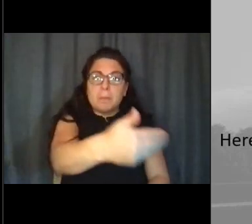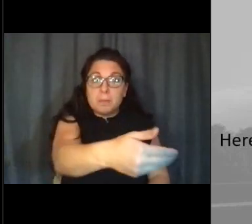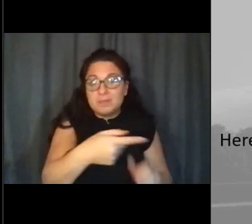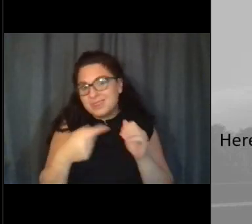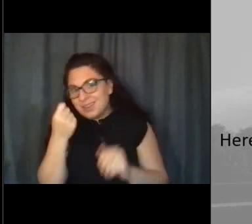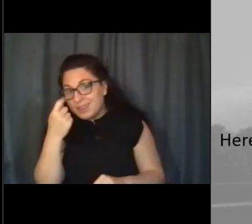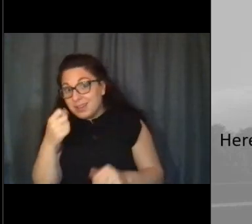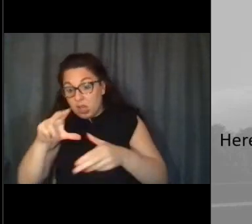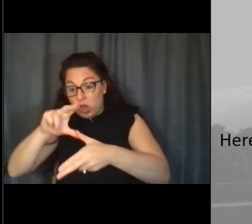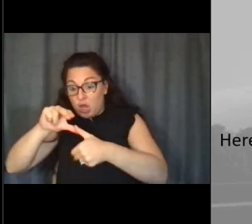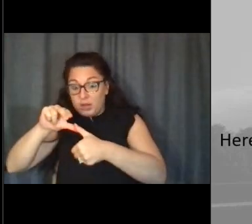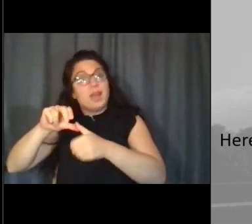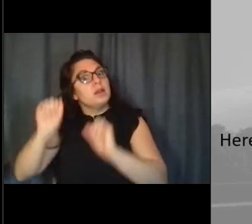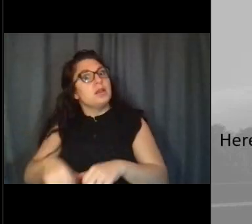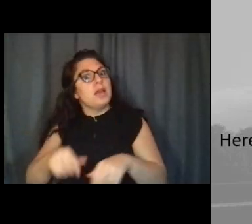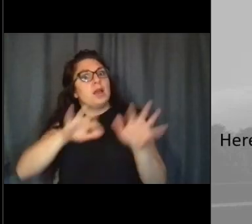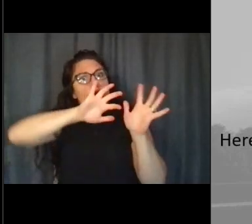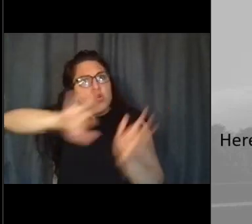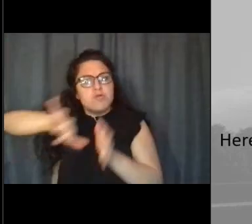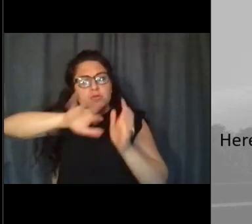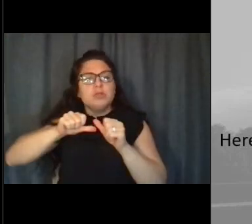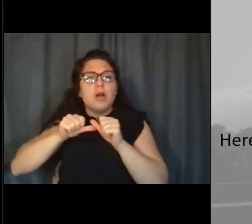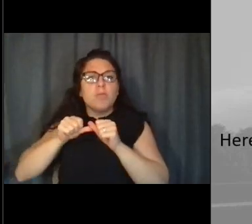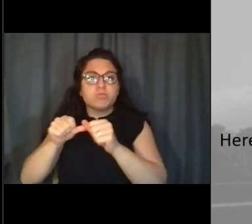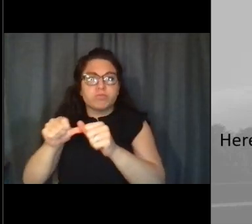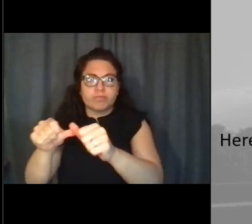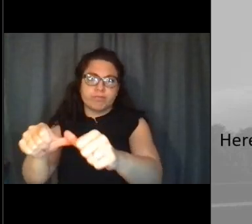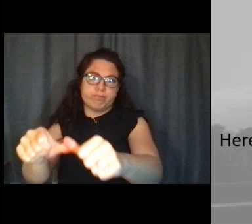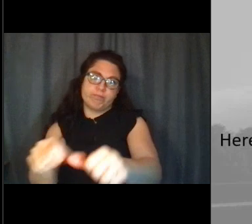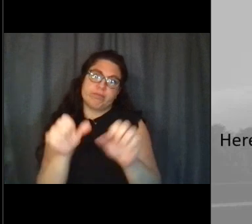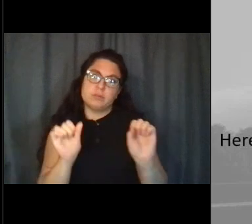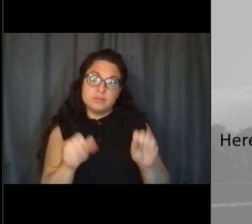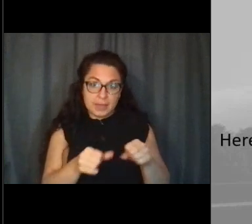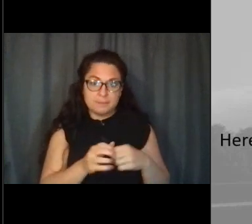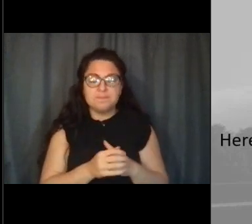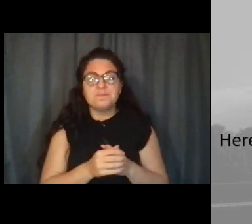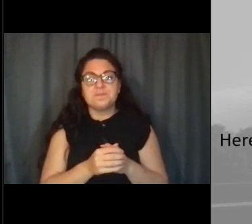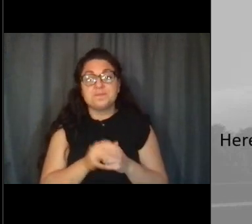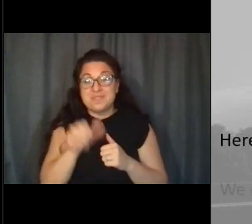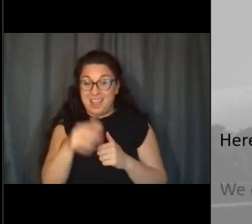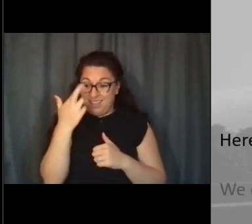So that's one of the reasons why it can be so damaging is because it's there for an extended period of time.